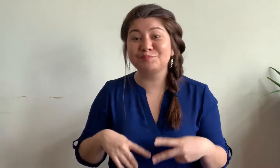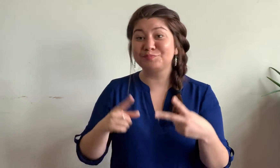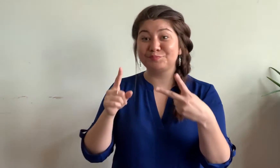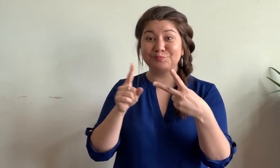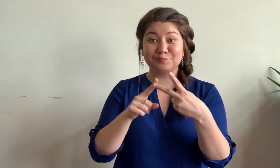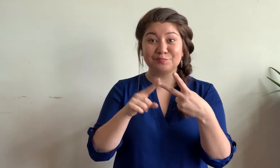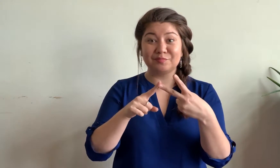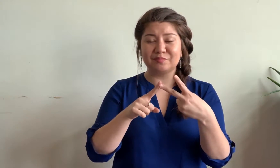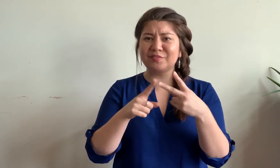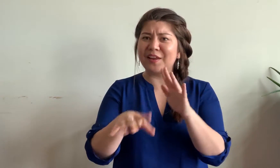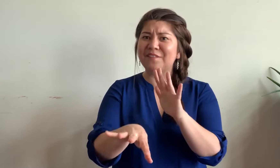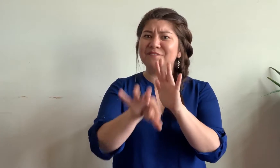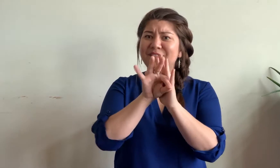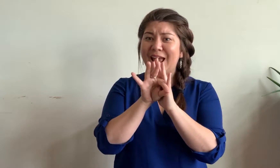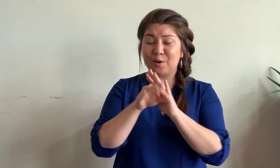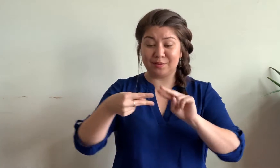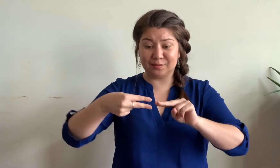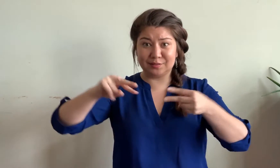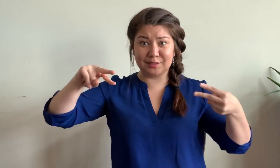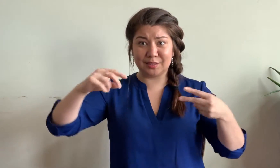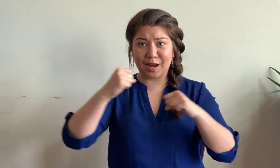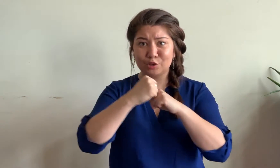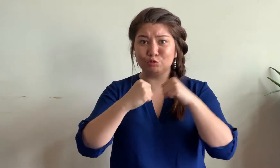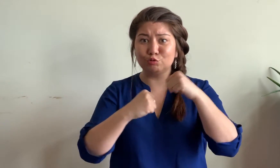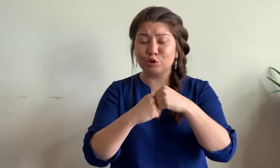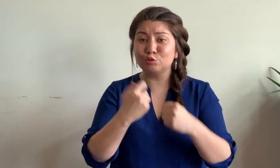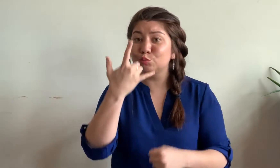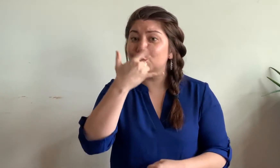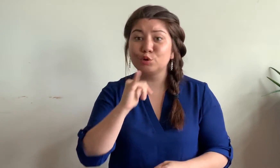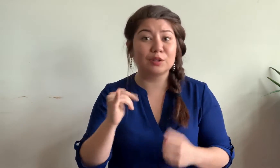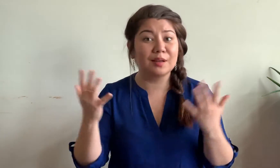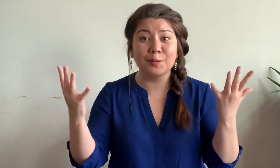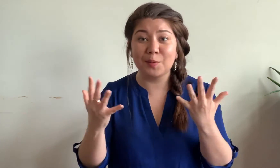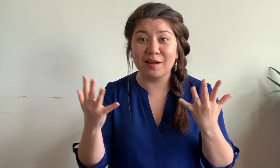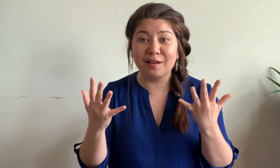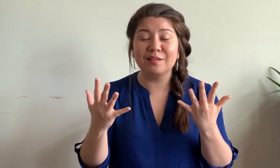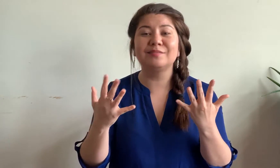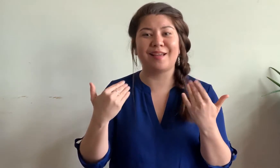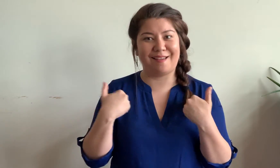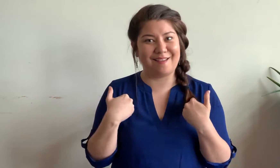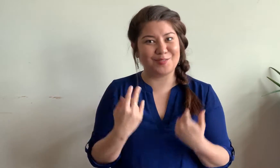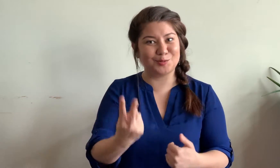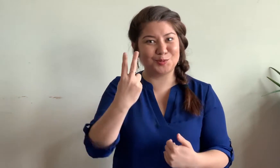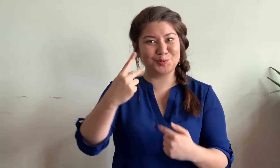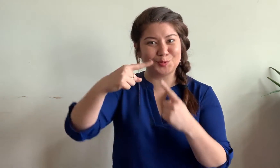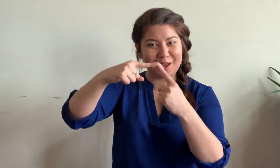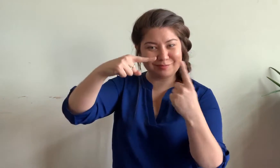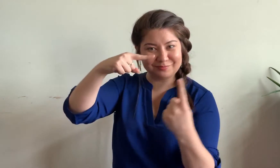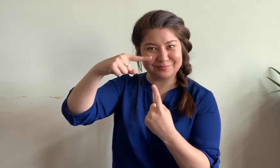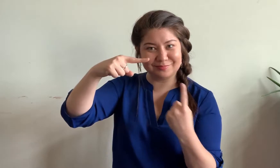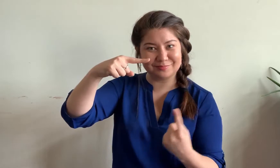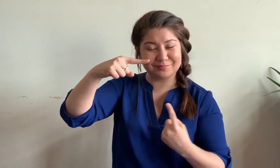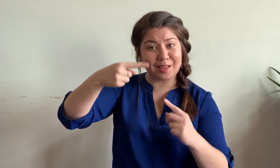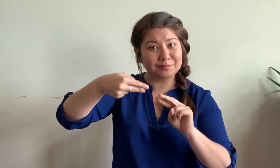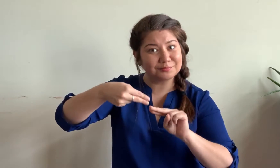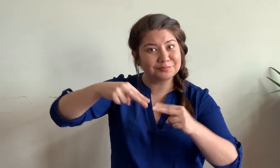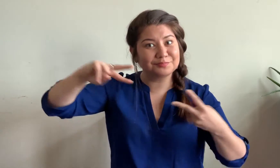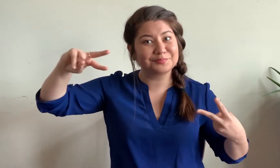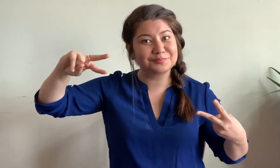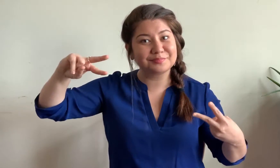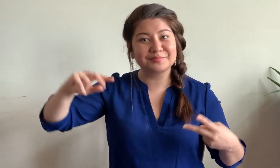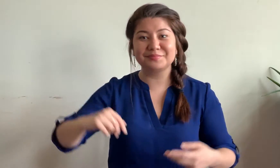and the discovery of DNA’s double helix.